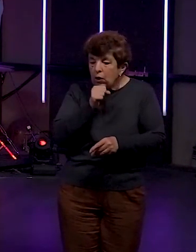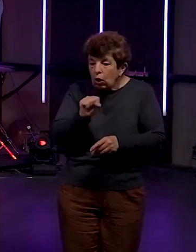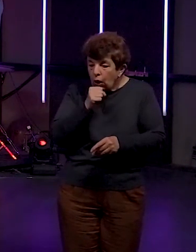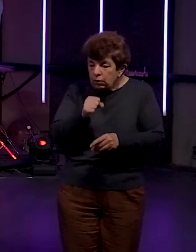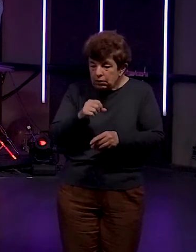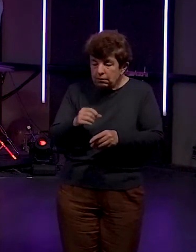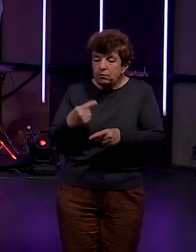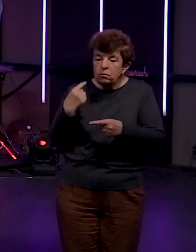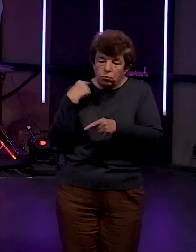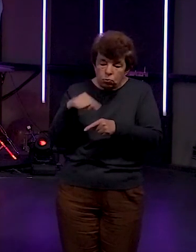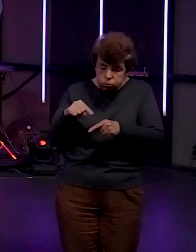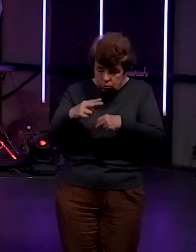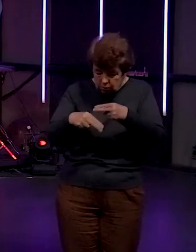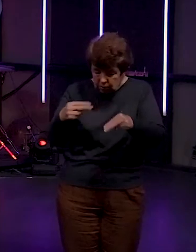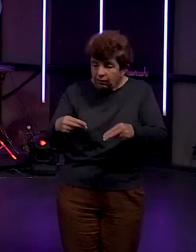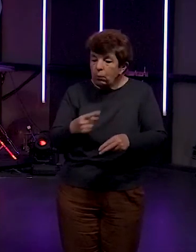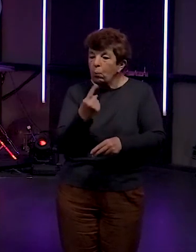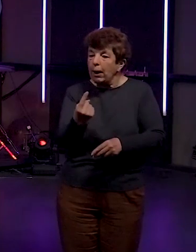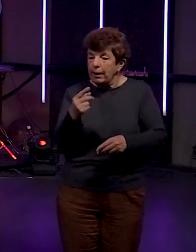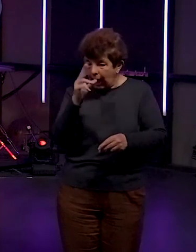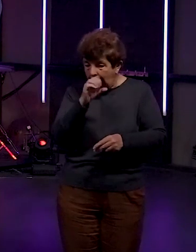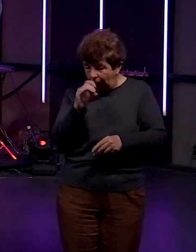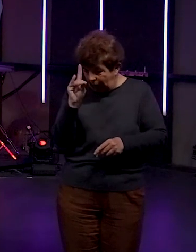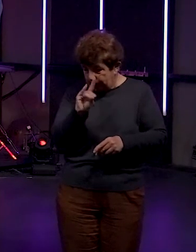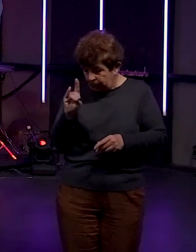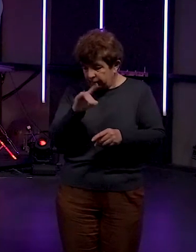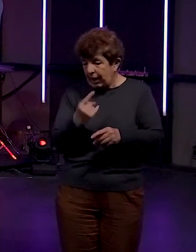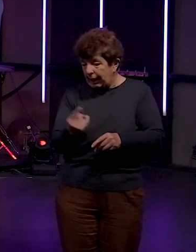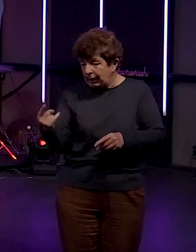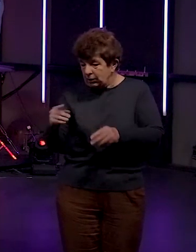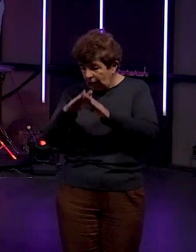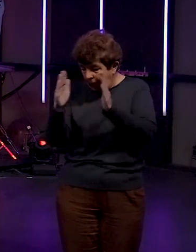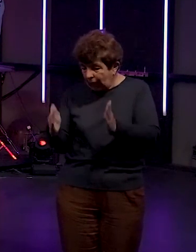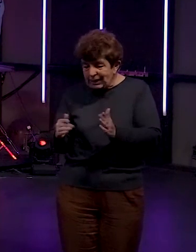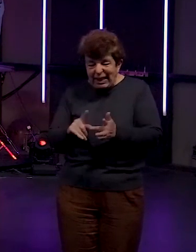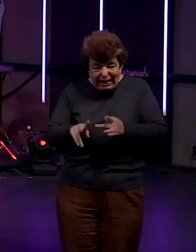one animal for each household. If a family is too small to eat the whole